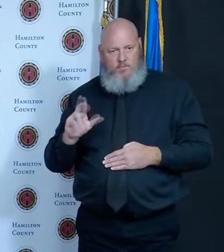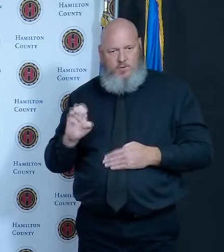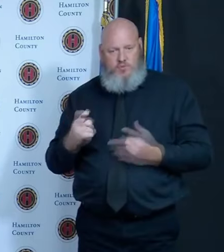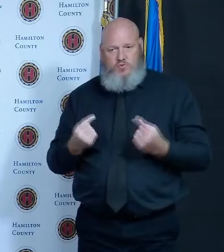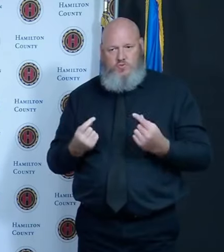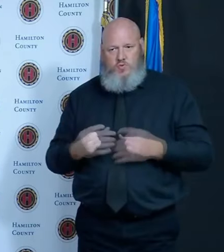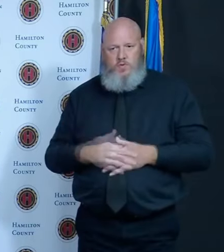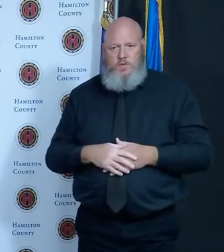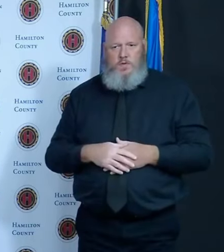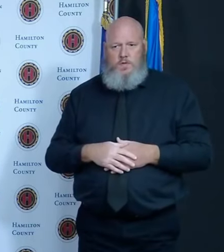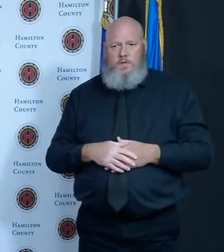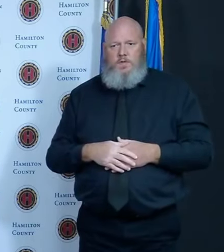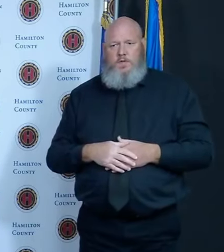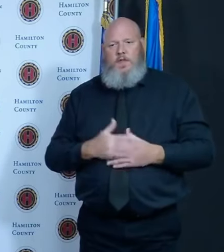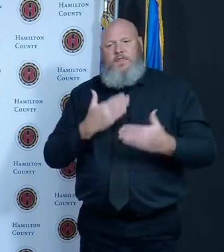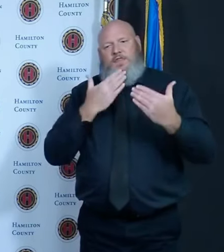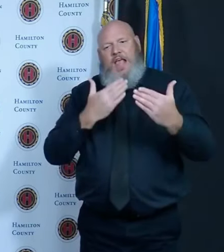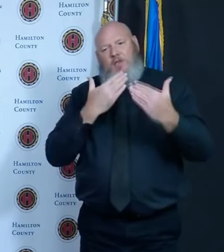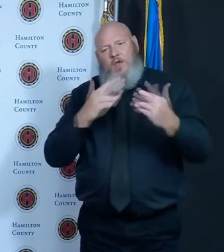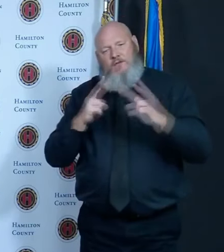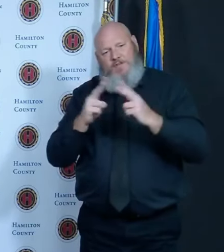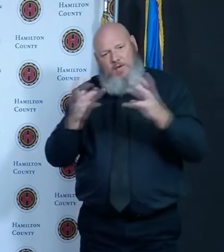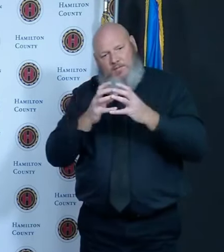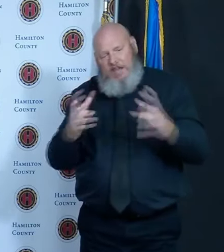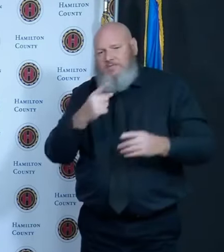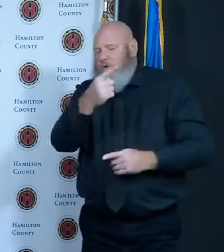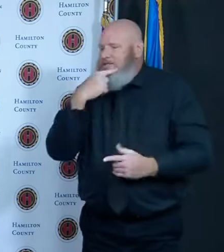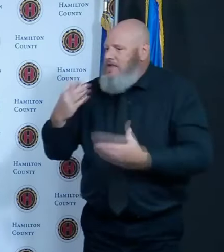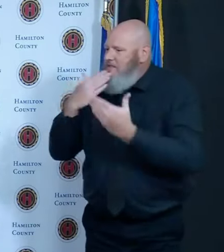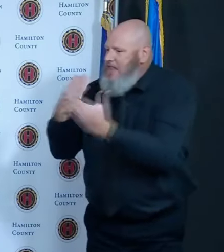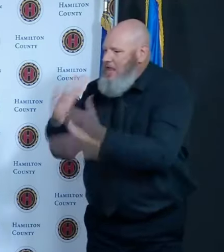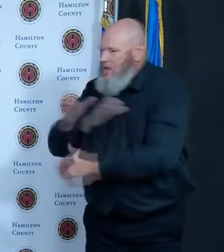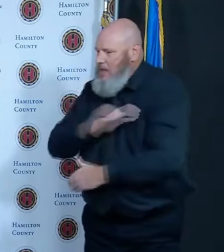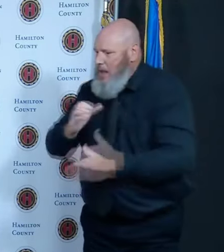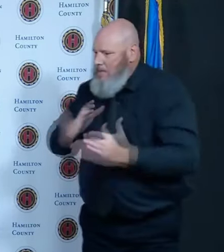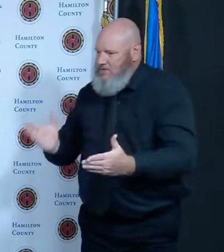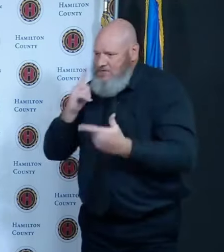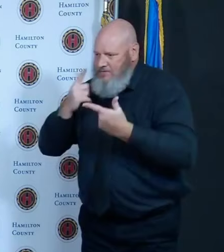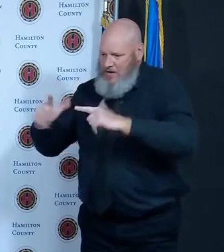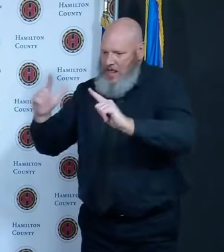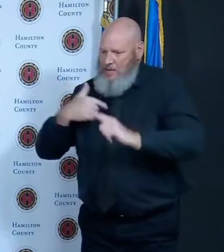thank you very much Commissioner for allowing us this time this time thank